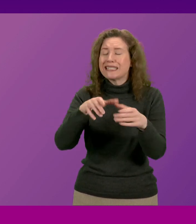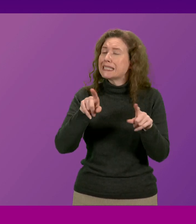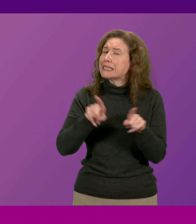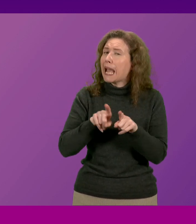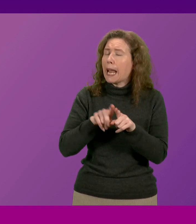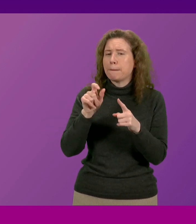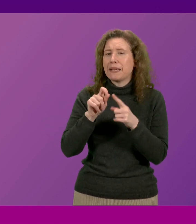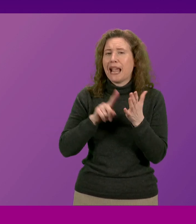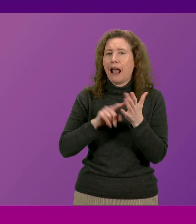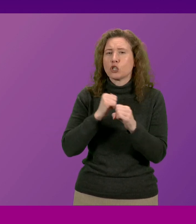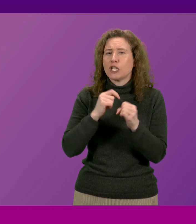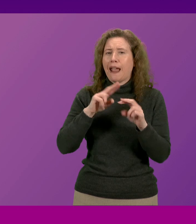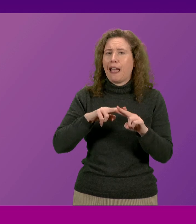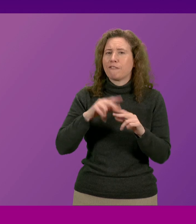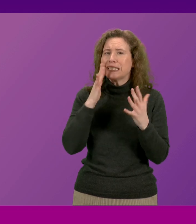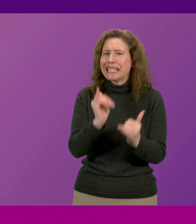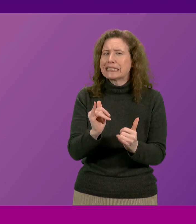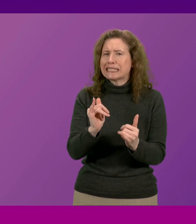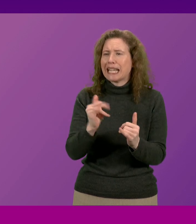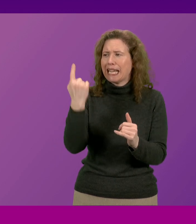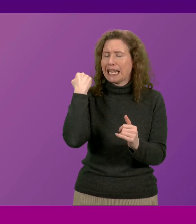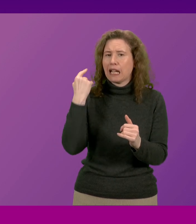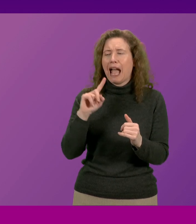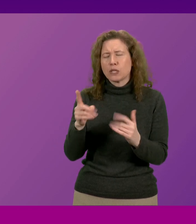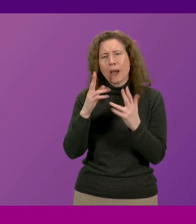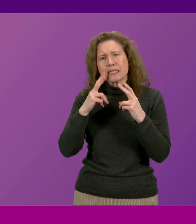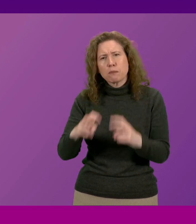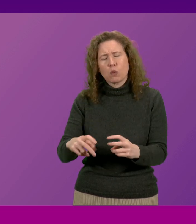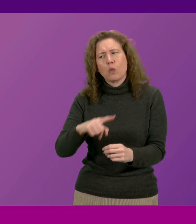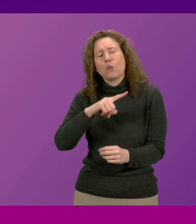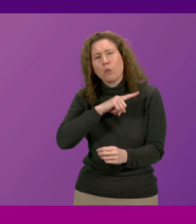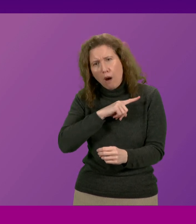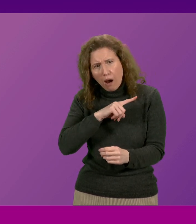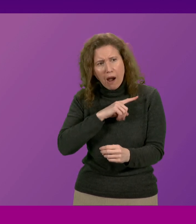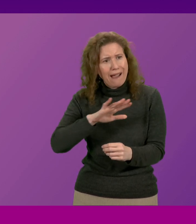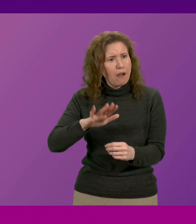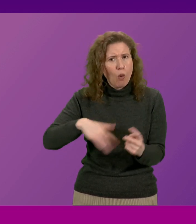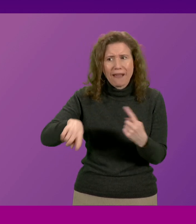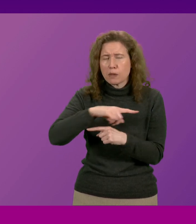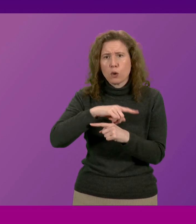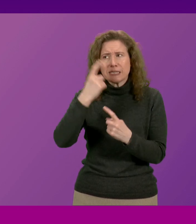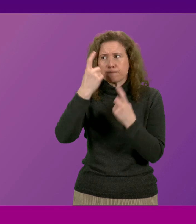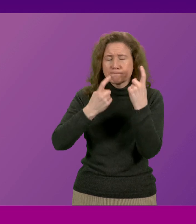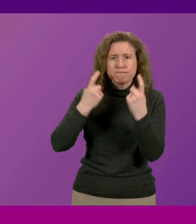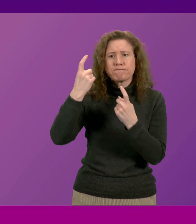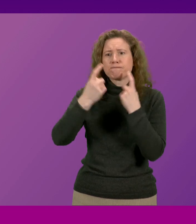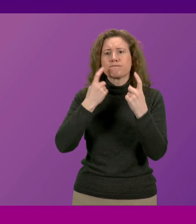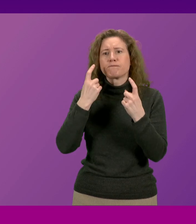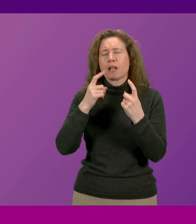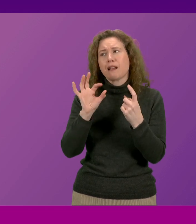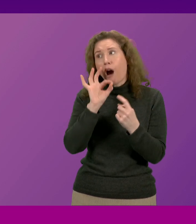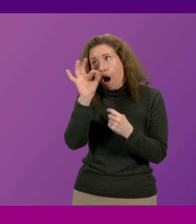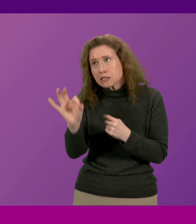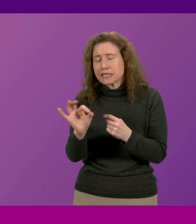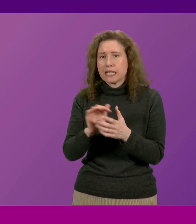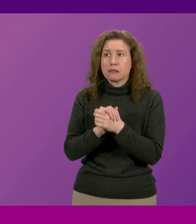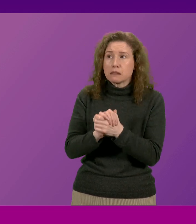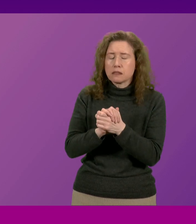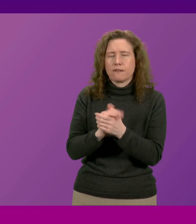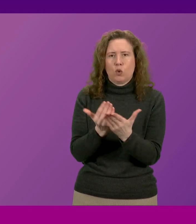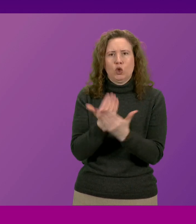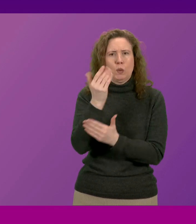factor testing—and to explore why they are all calling for legislative change.